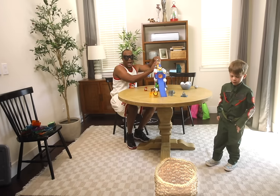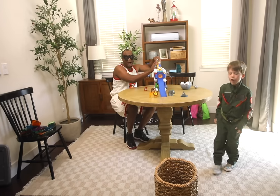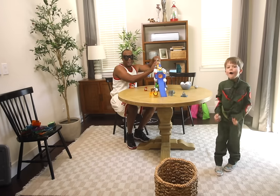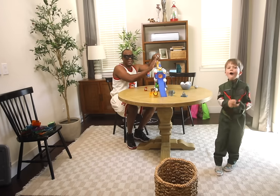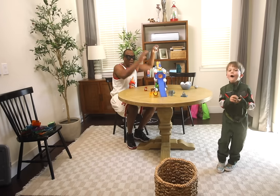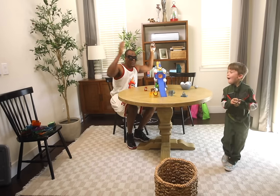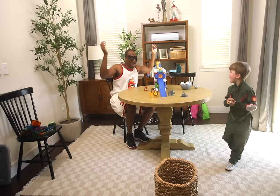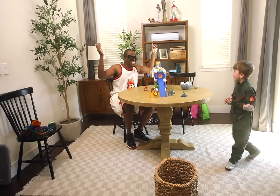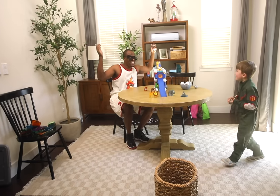Oh, did it go in?